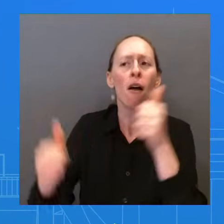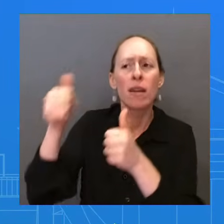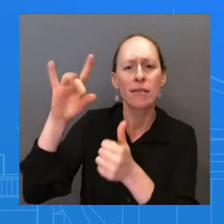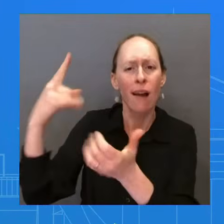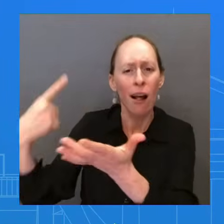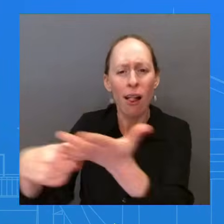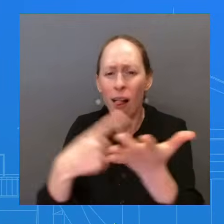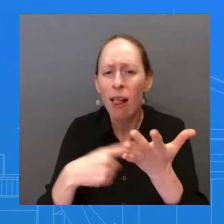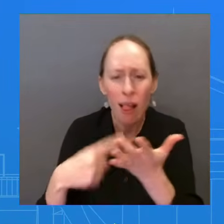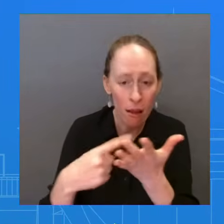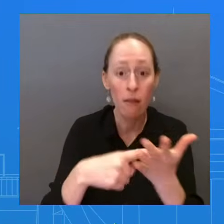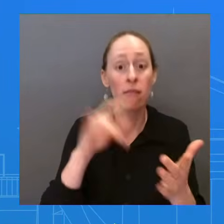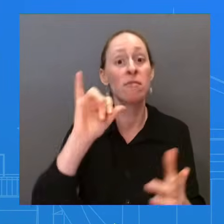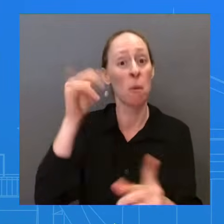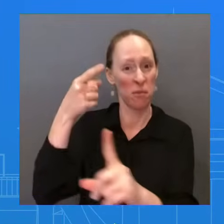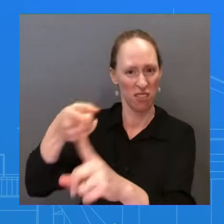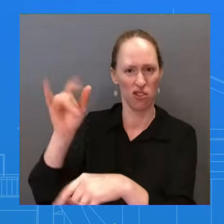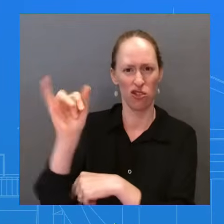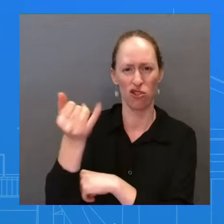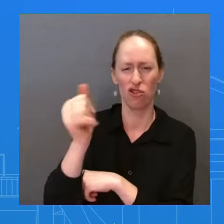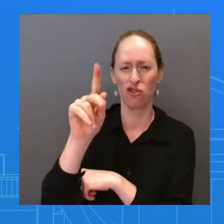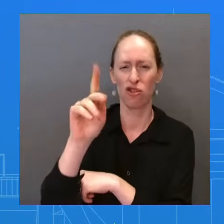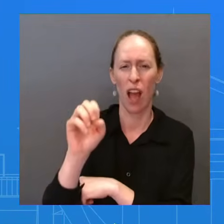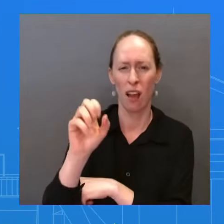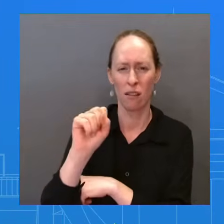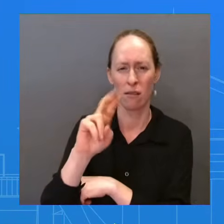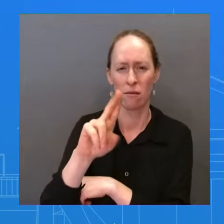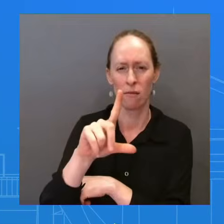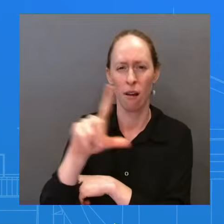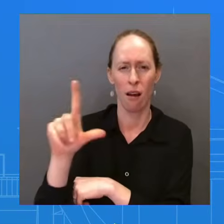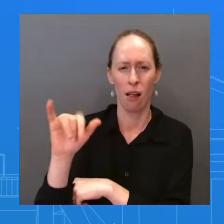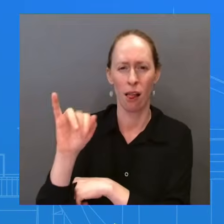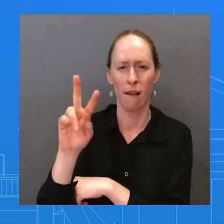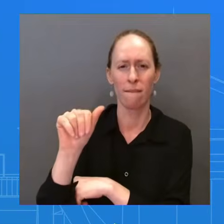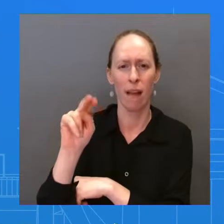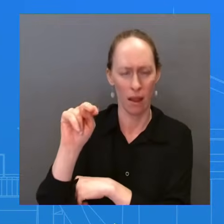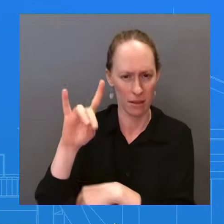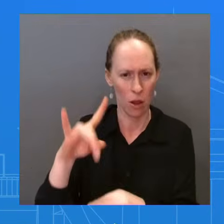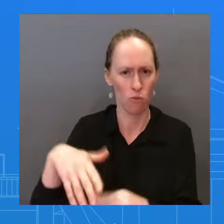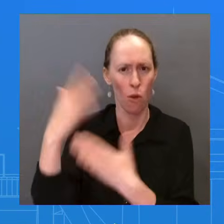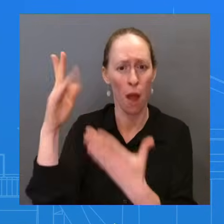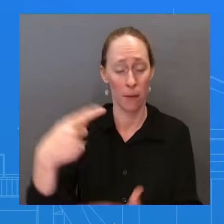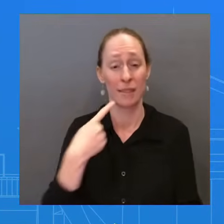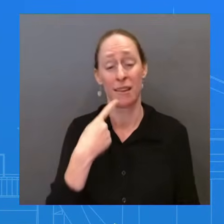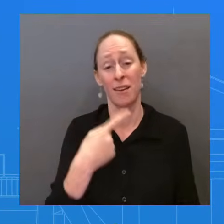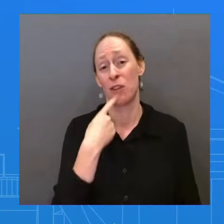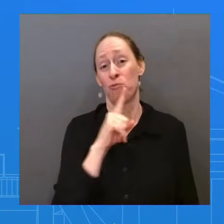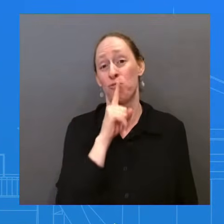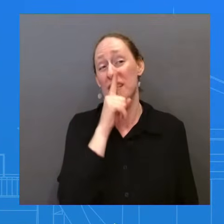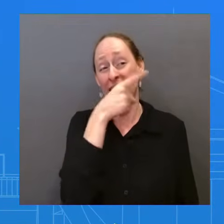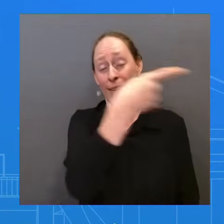want to move forward beyond the spy balloon incident. My question is, what about the investigation? Where are we?